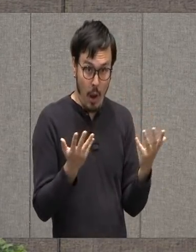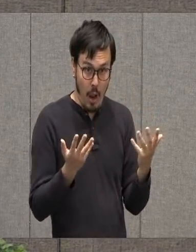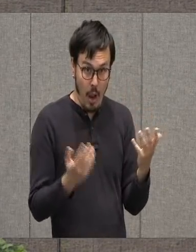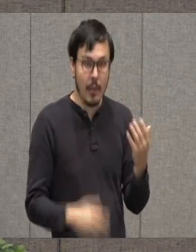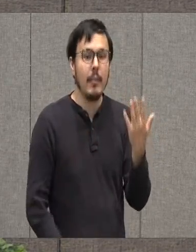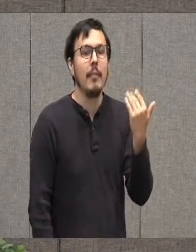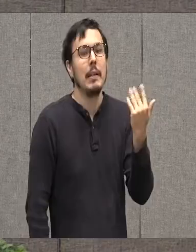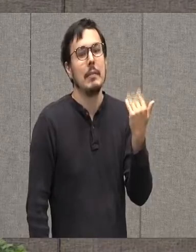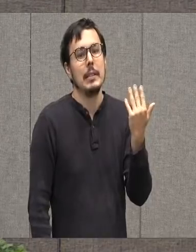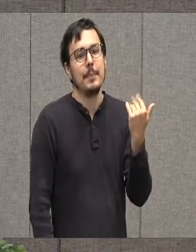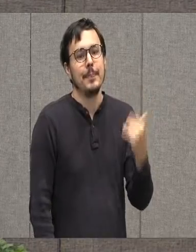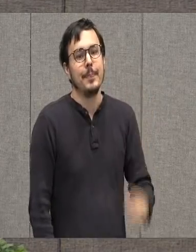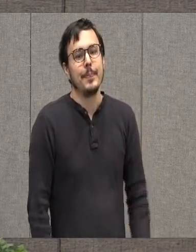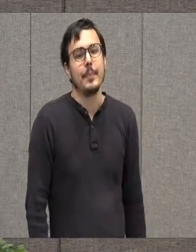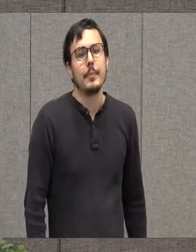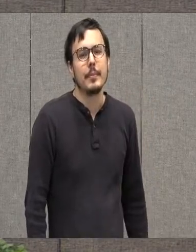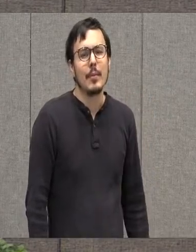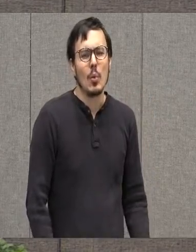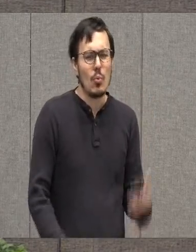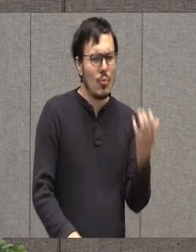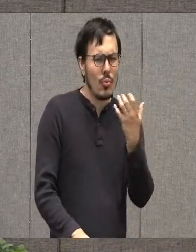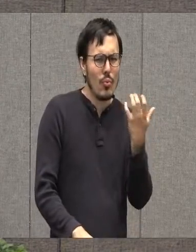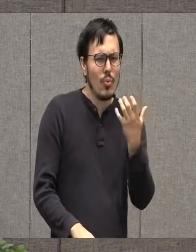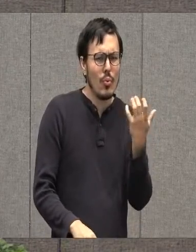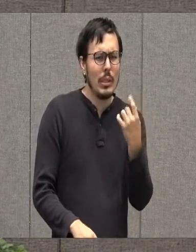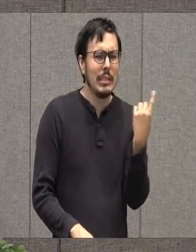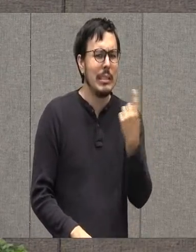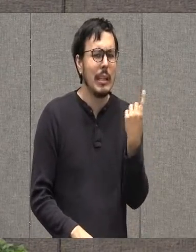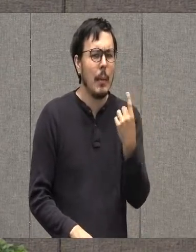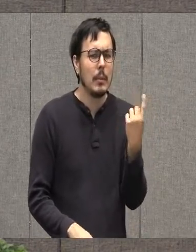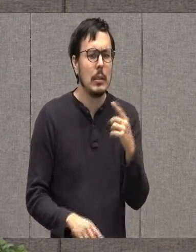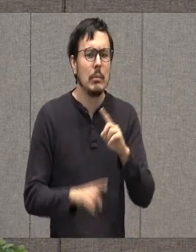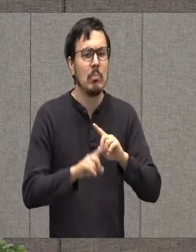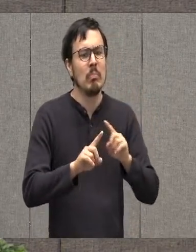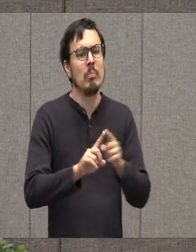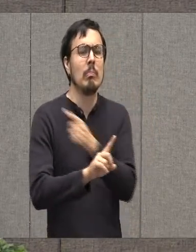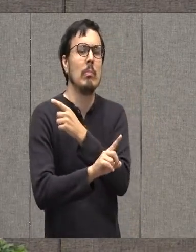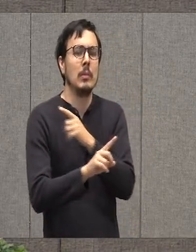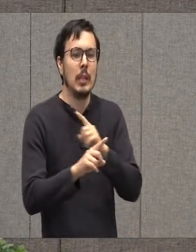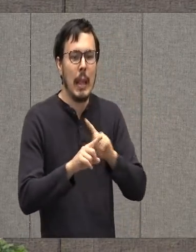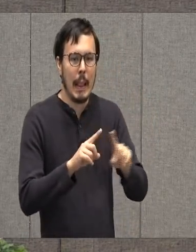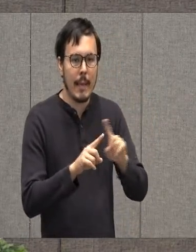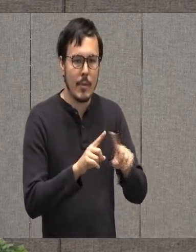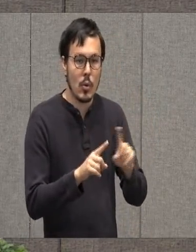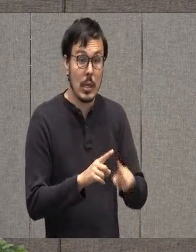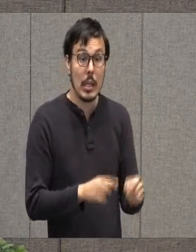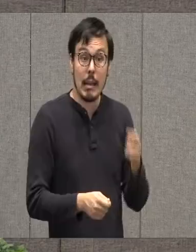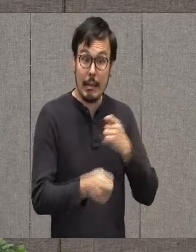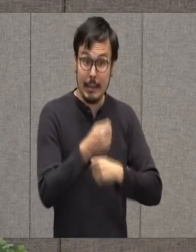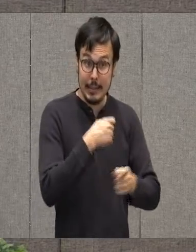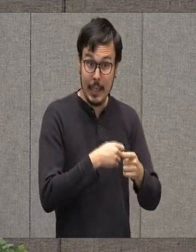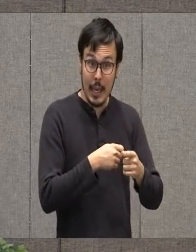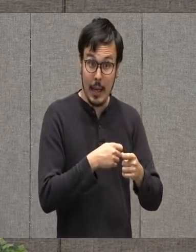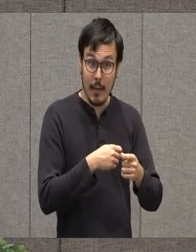Now I have something tricky down on the bottom of my chart over here. Instead of adding, we're gonna take away.